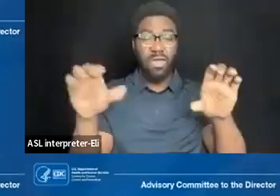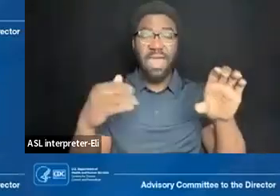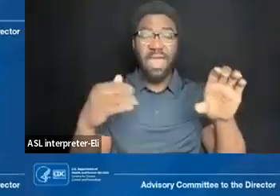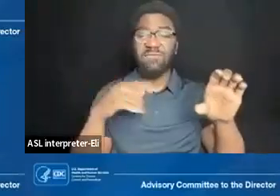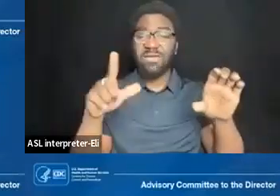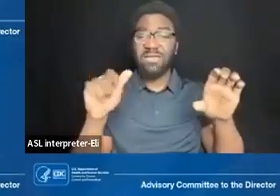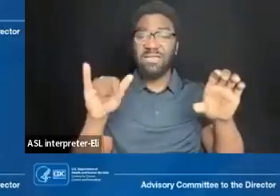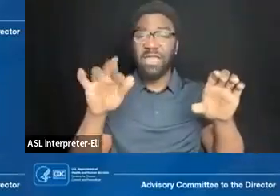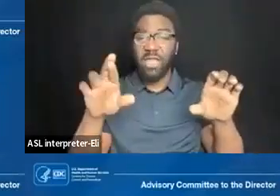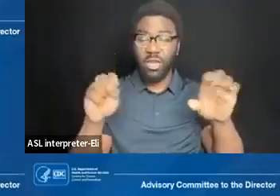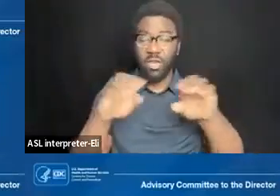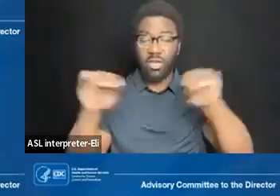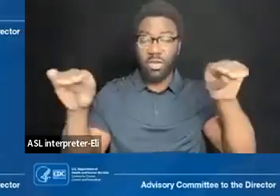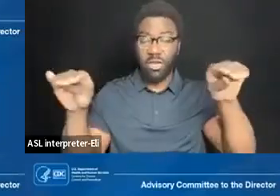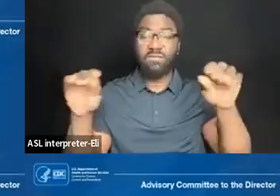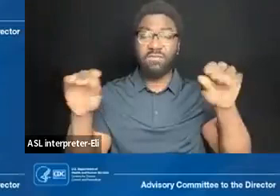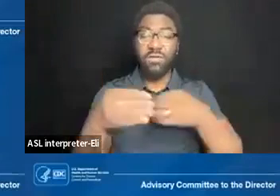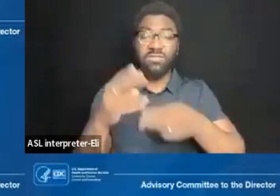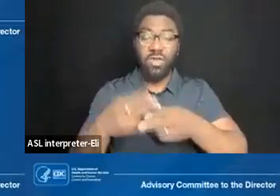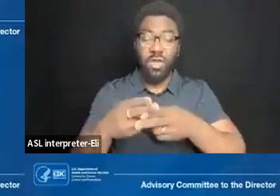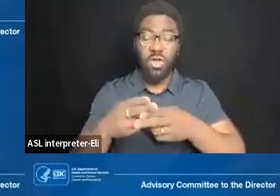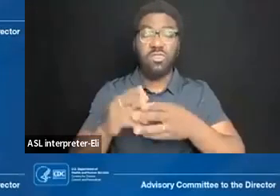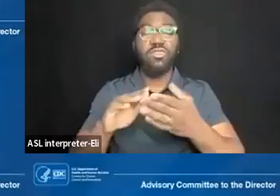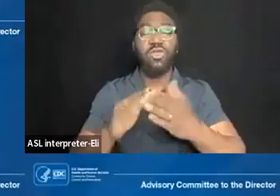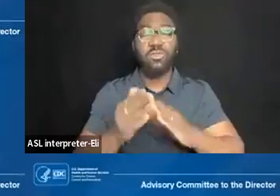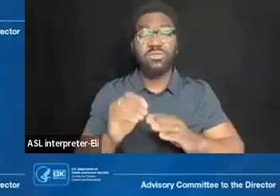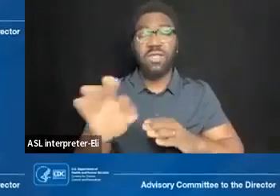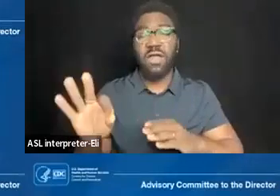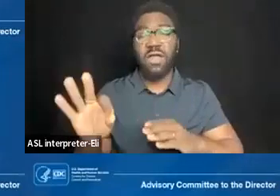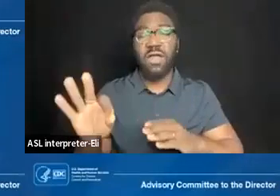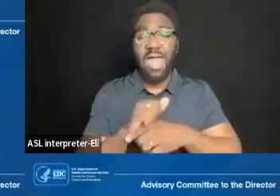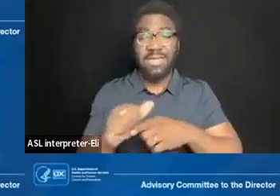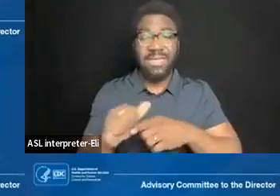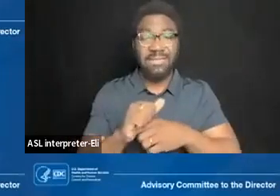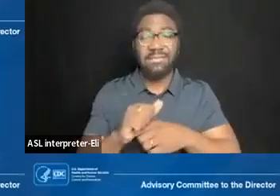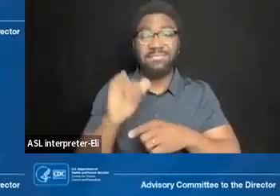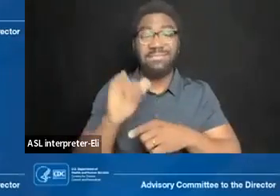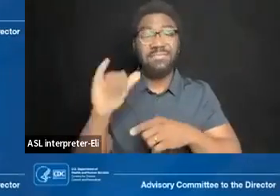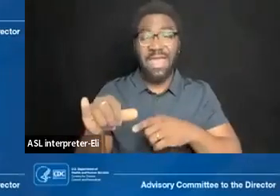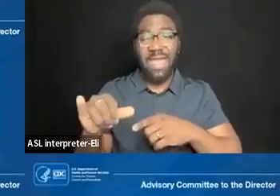of practice. We are generally moving away from that extra layer.